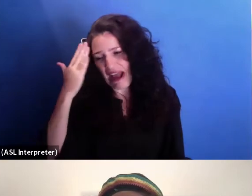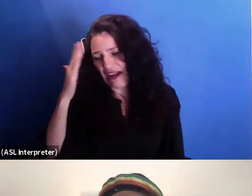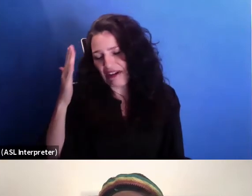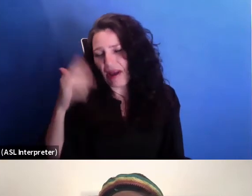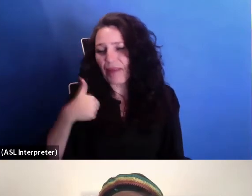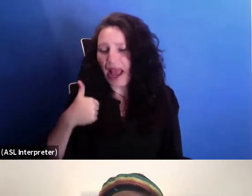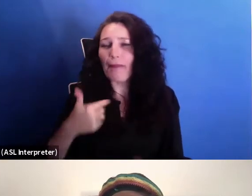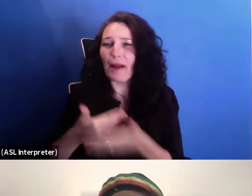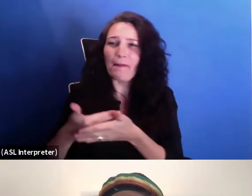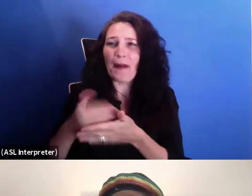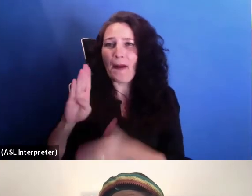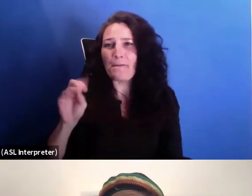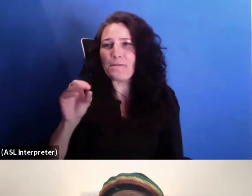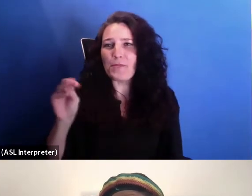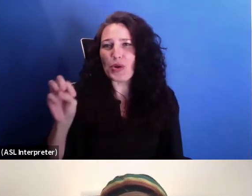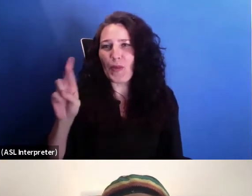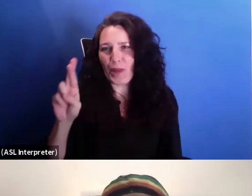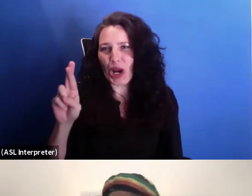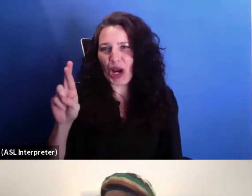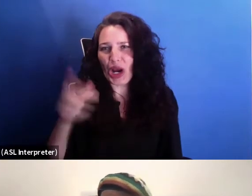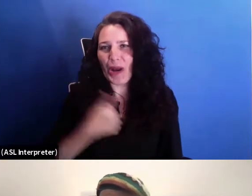I'm a Deadhead, okay. I actually...